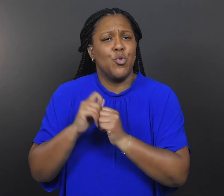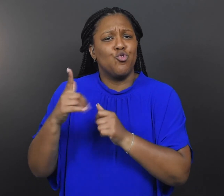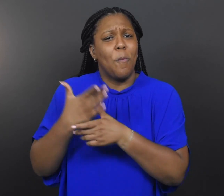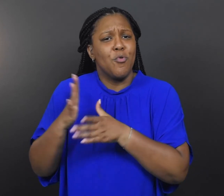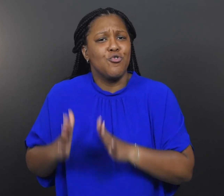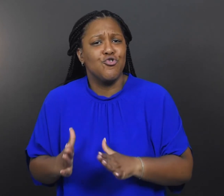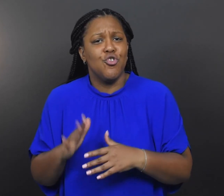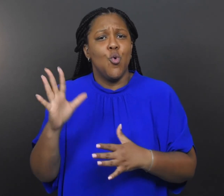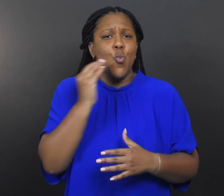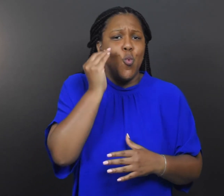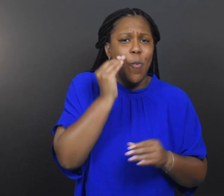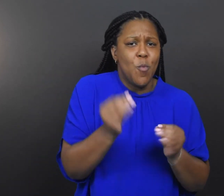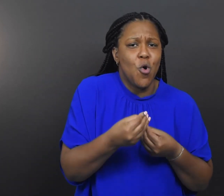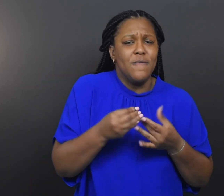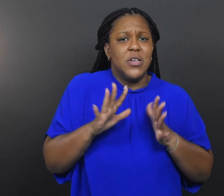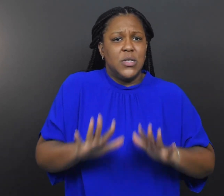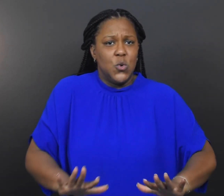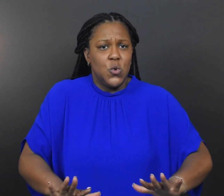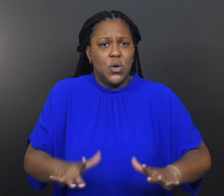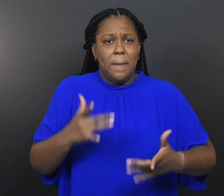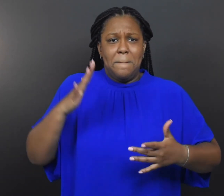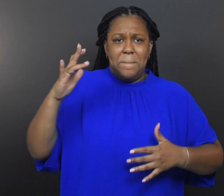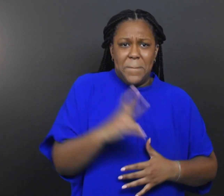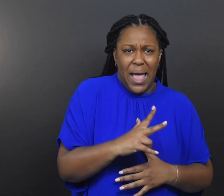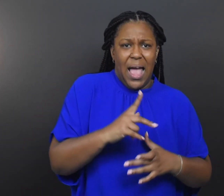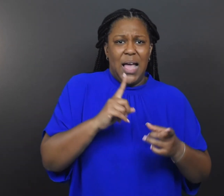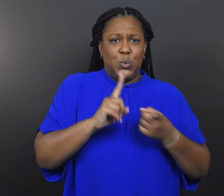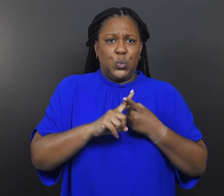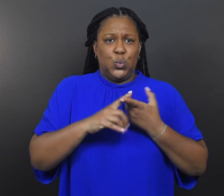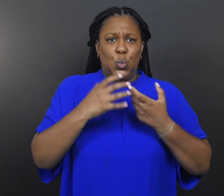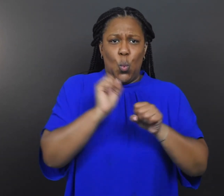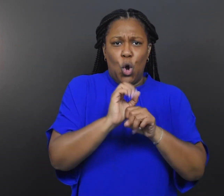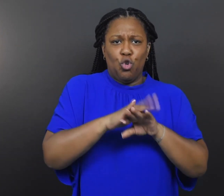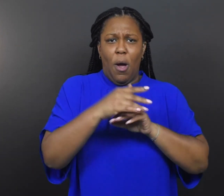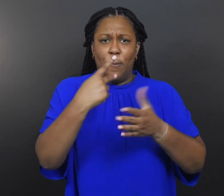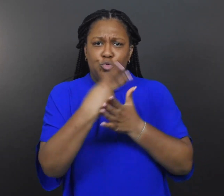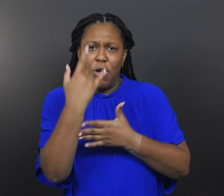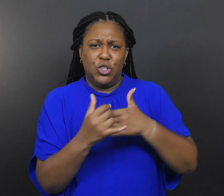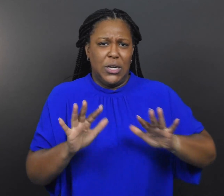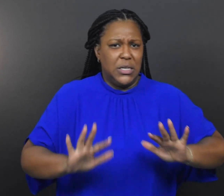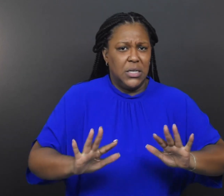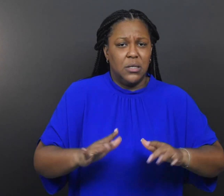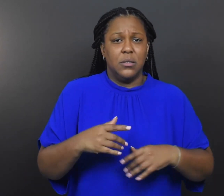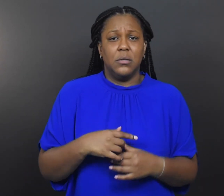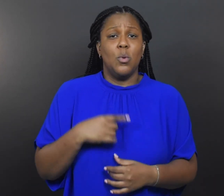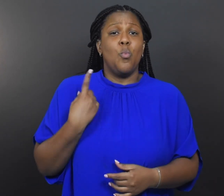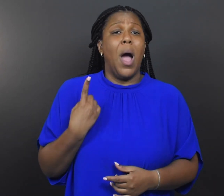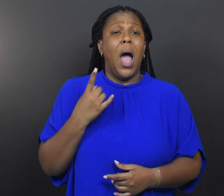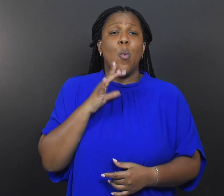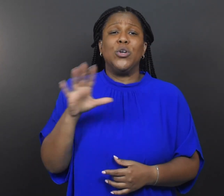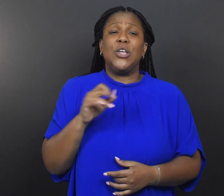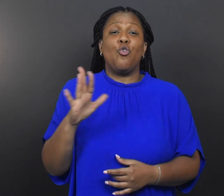and in her home office, she is eying new projects.